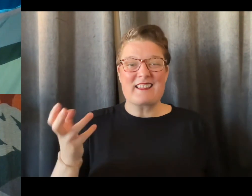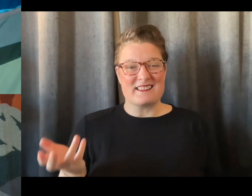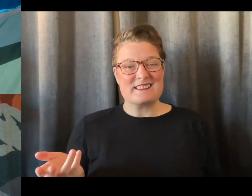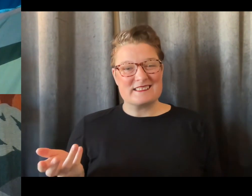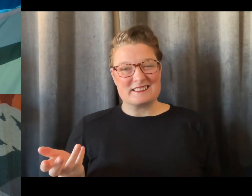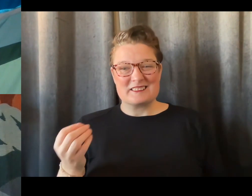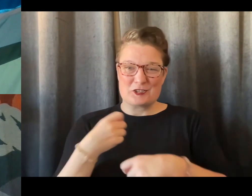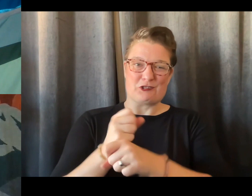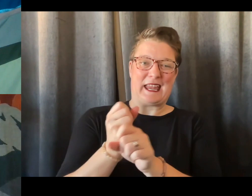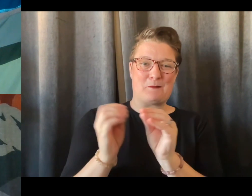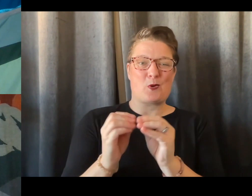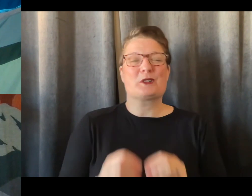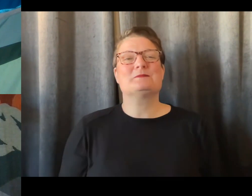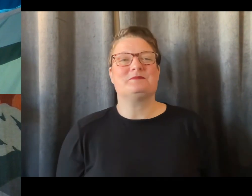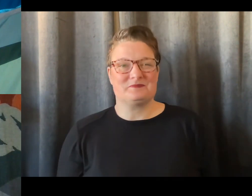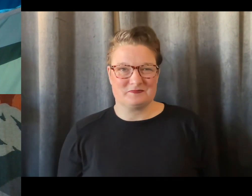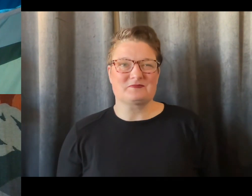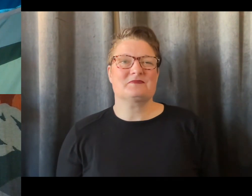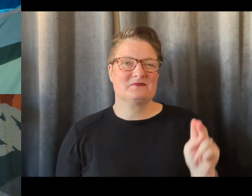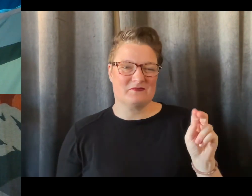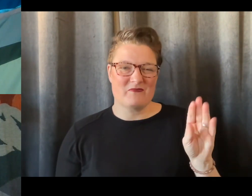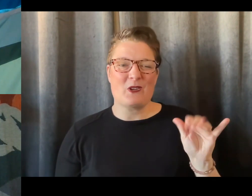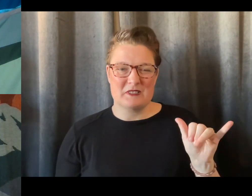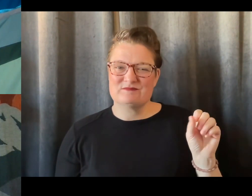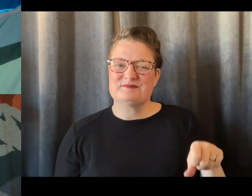Nomy: And there's a, you know, it was supposedly the day when people